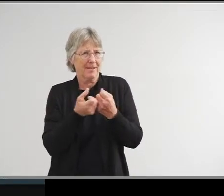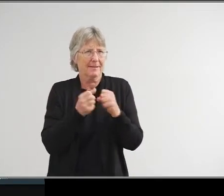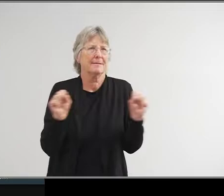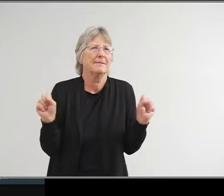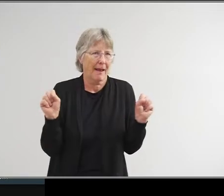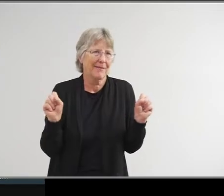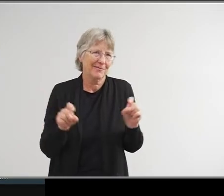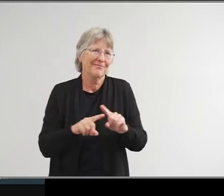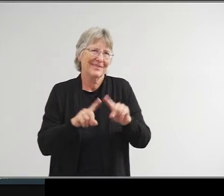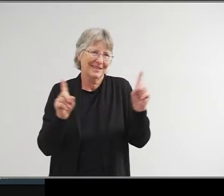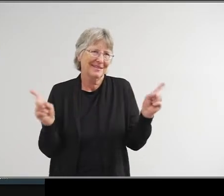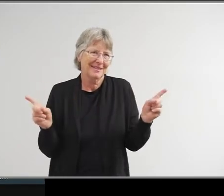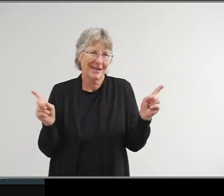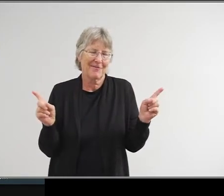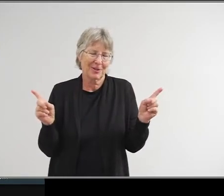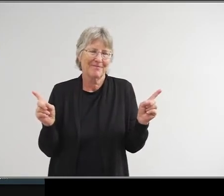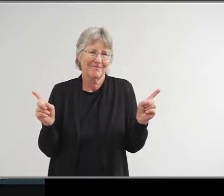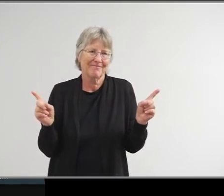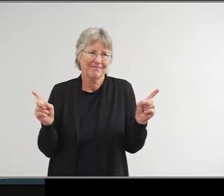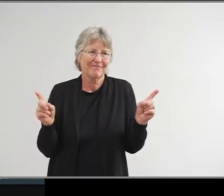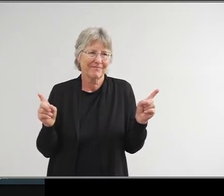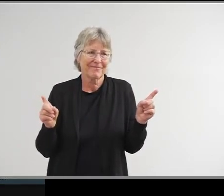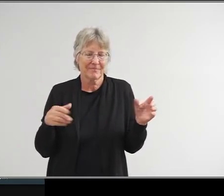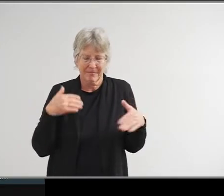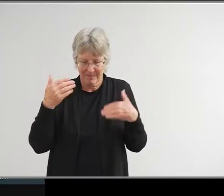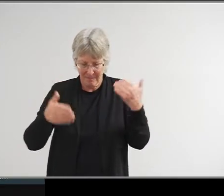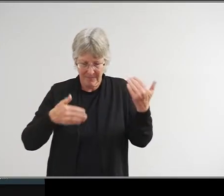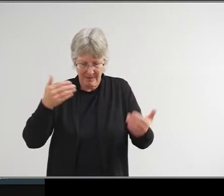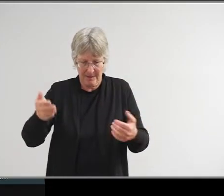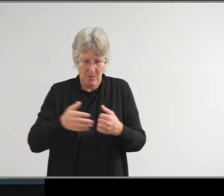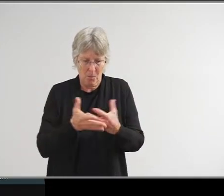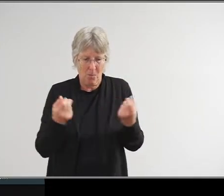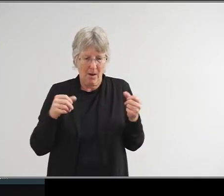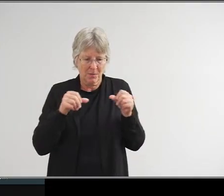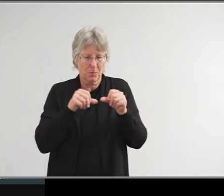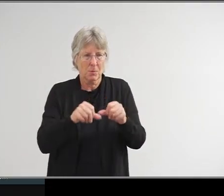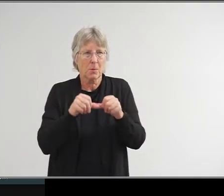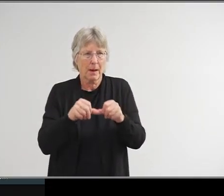And so, as we go forward we want to continue to receive input